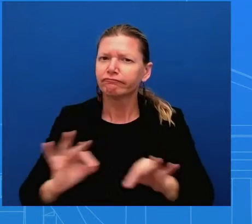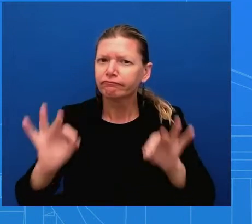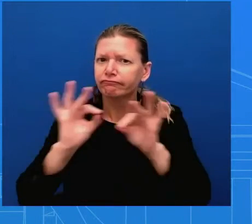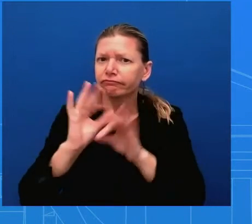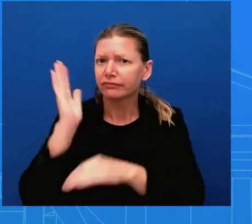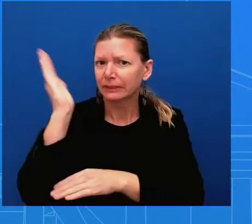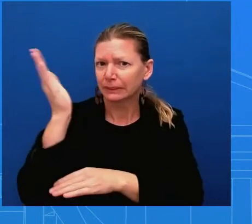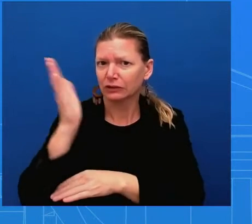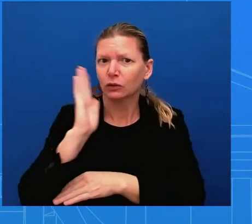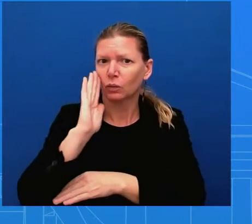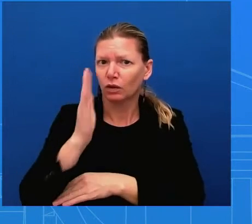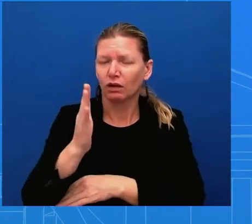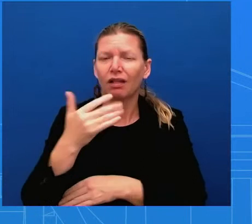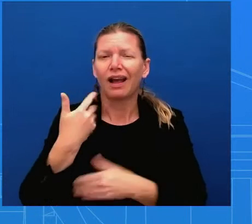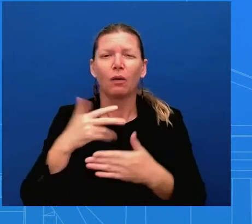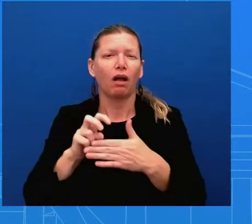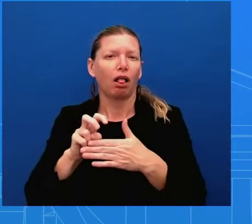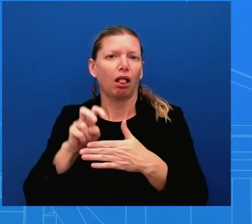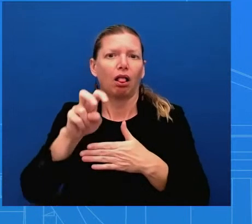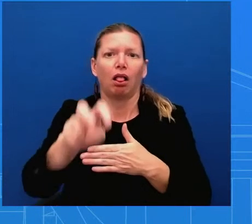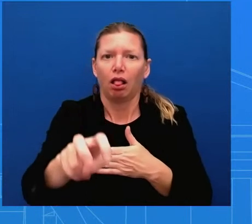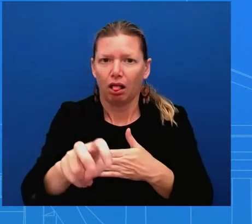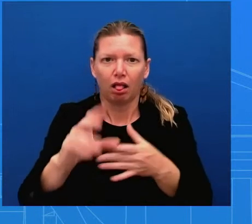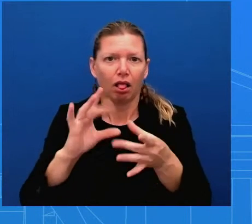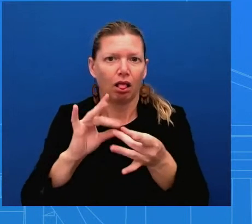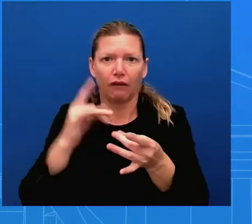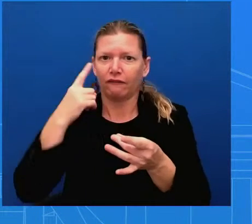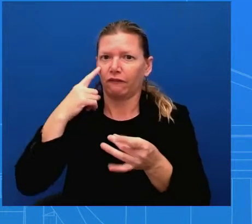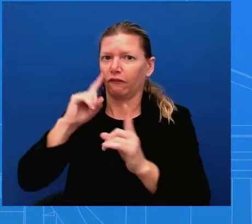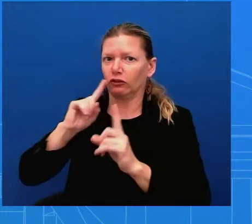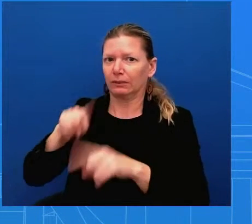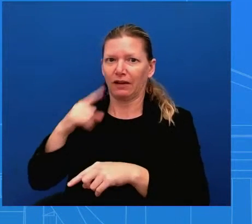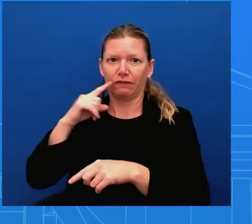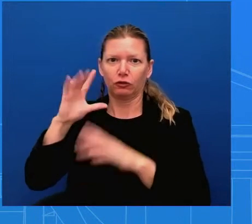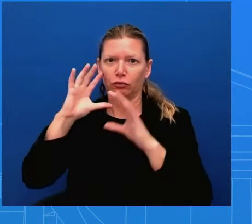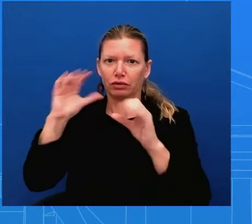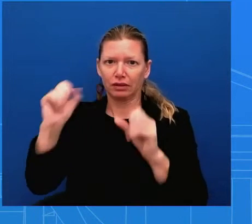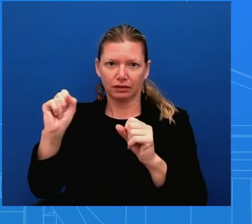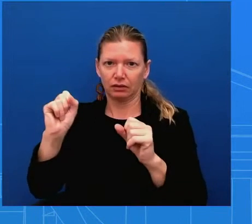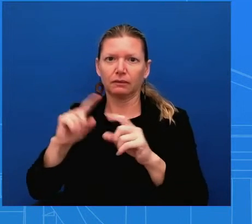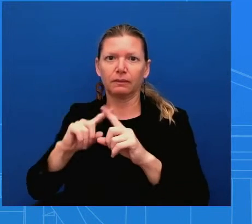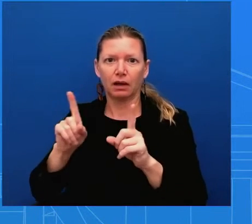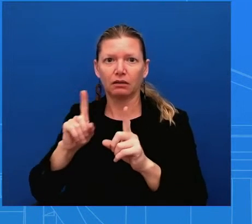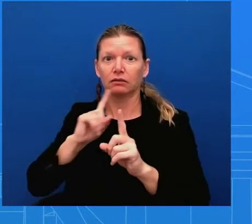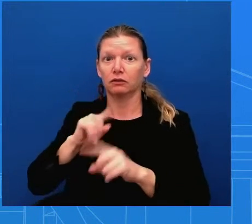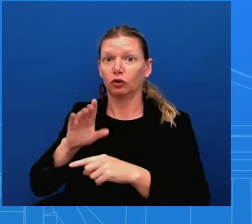Admini- -- Admissions v. Harvard last year, the President reiterated that his administration